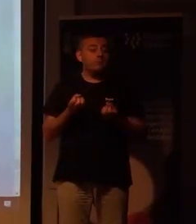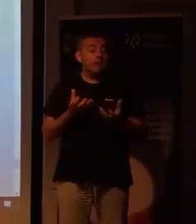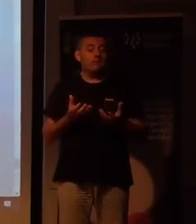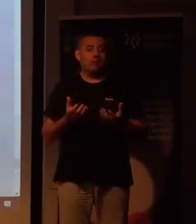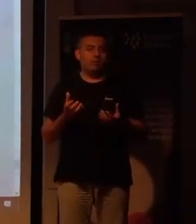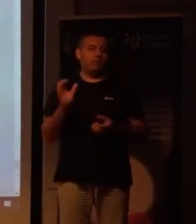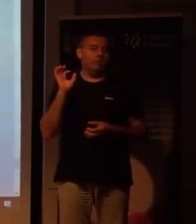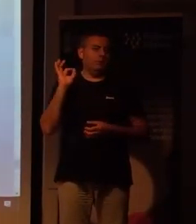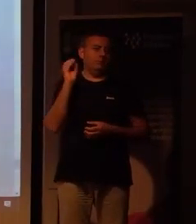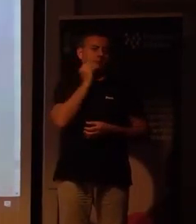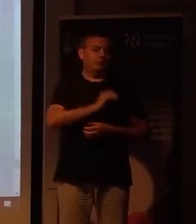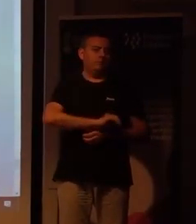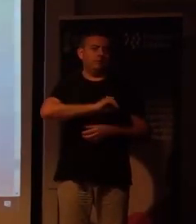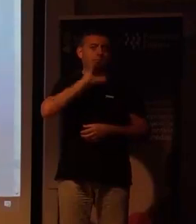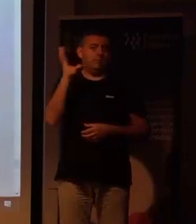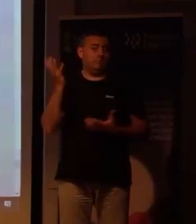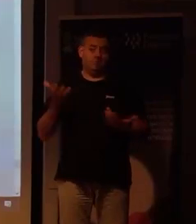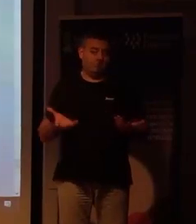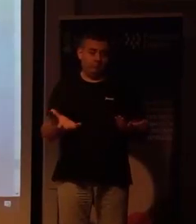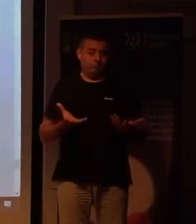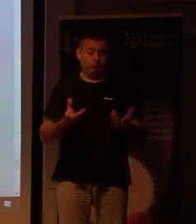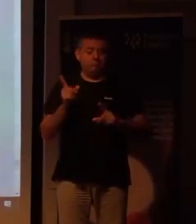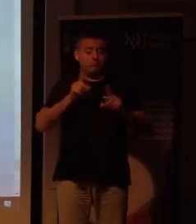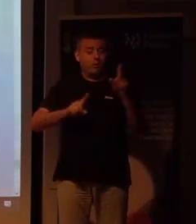They are not going to solve all the world’s problems,